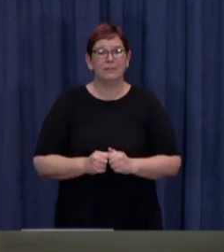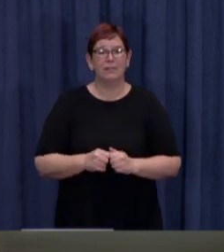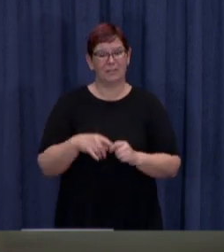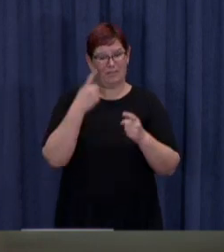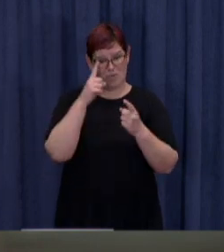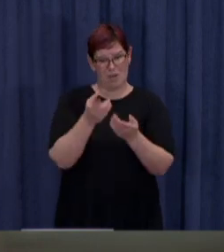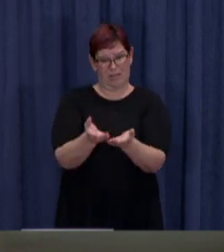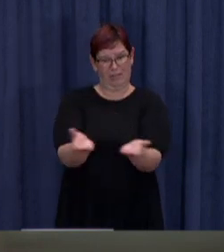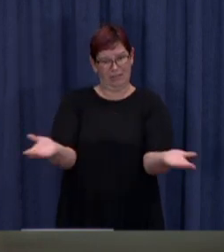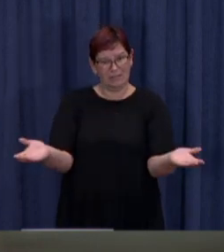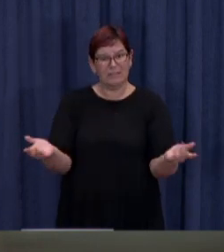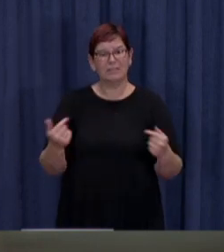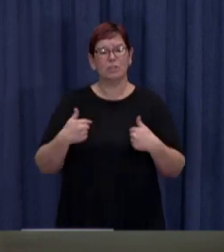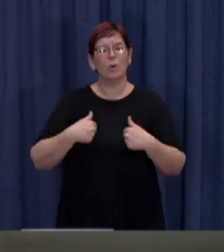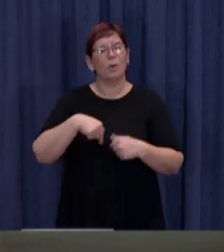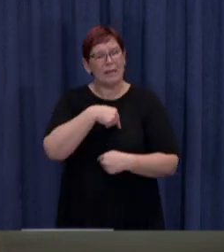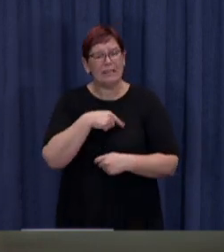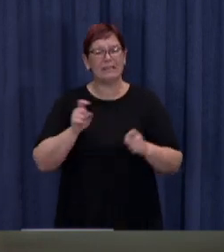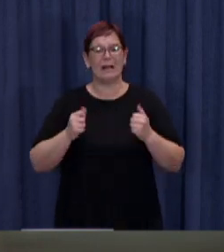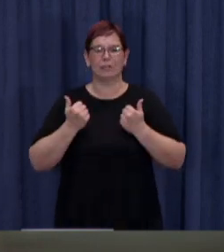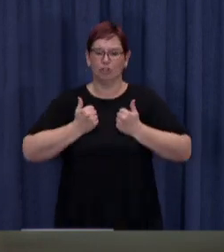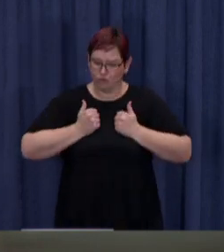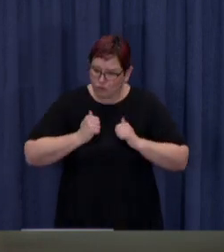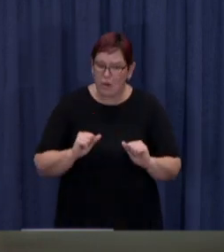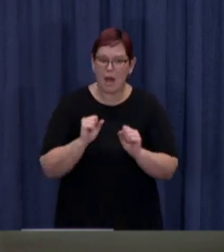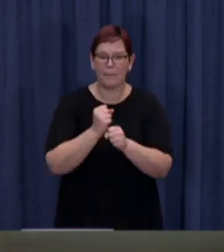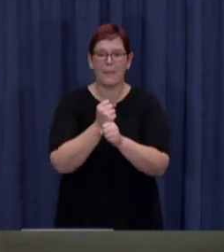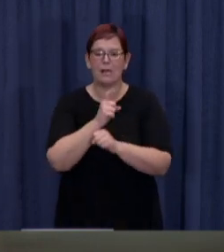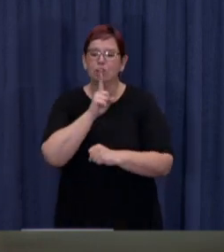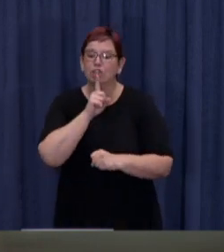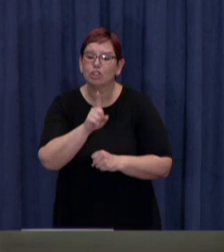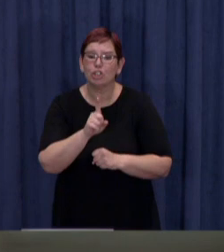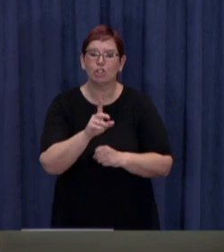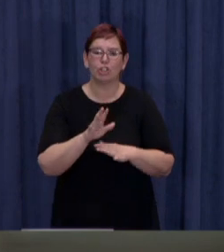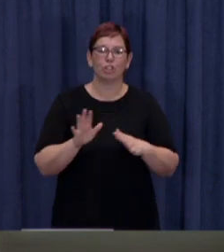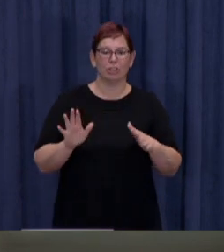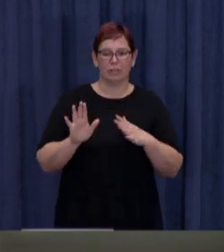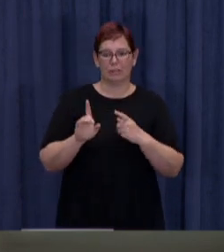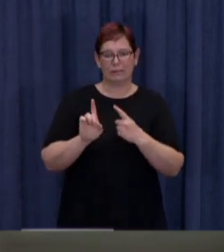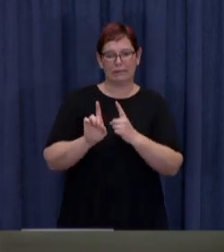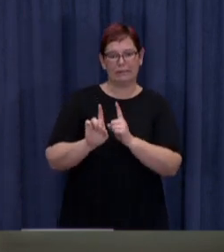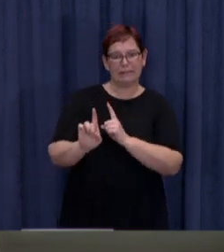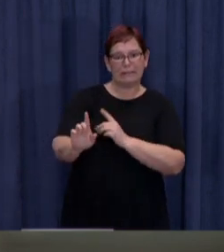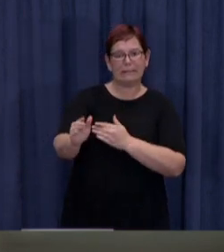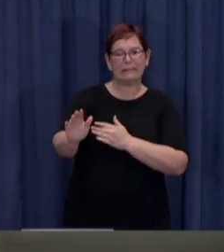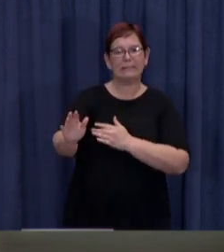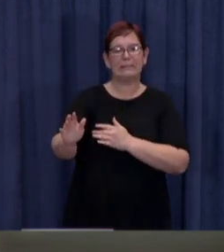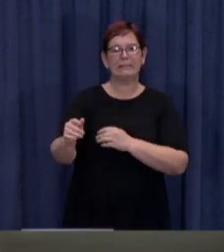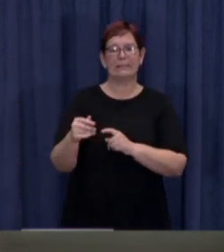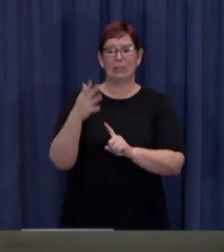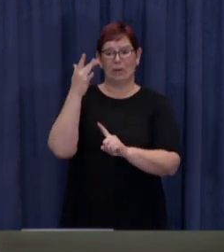ends as soon as possible because they're under huge strain leaving alone the risk that they're at and that they're under and the best thing we can do all of us